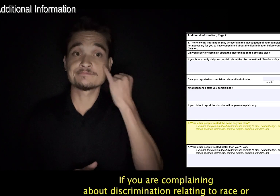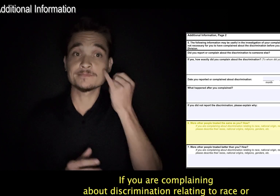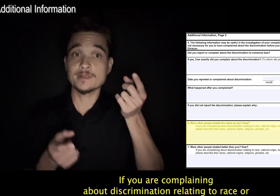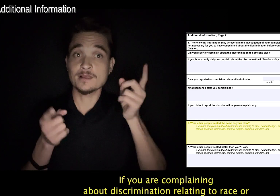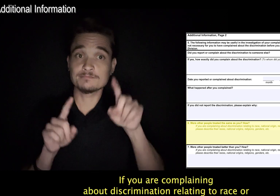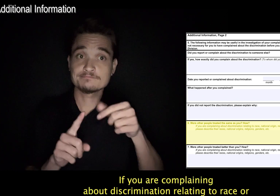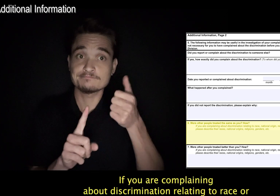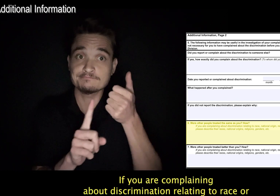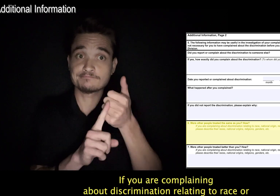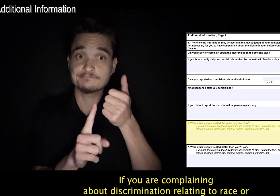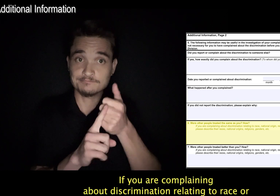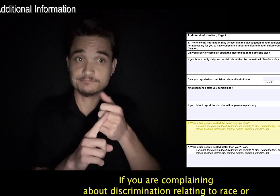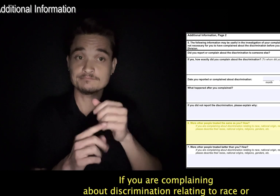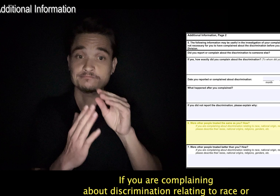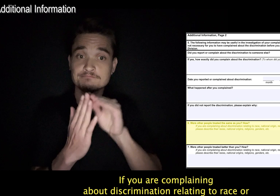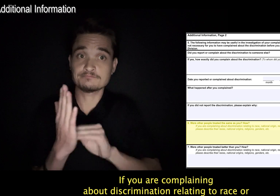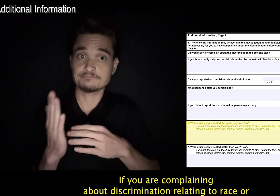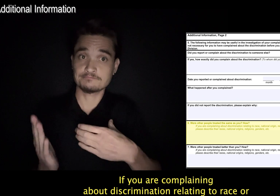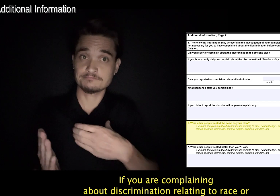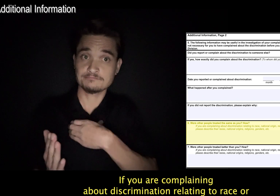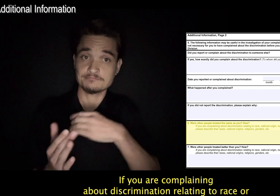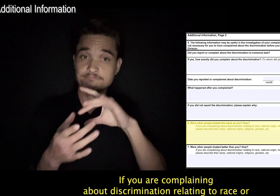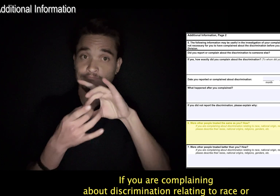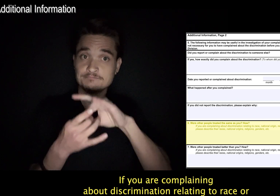If you are complaining about discrimination relating to race or